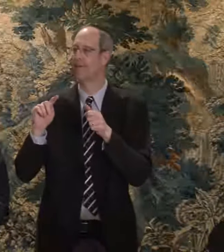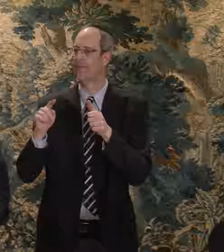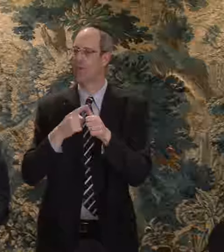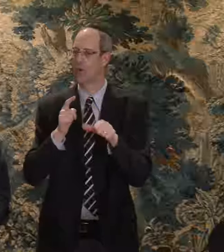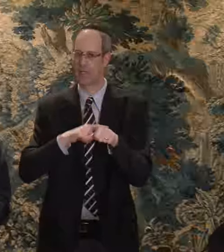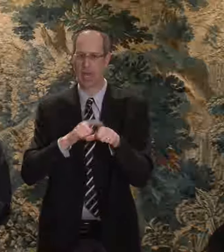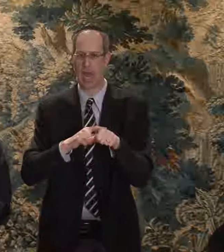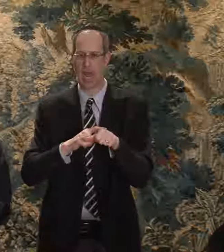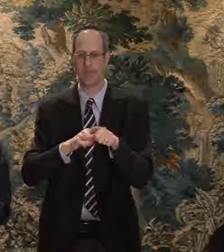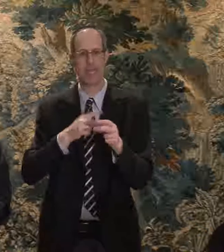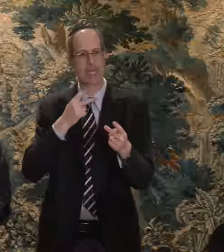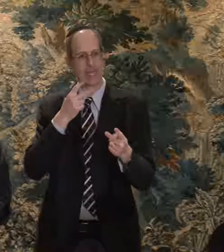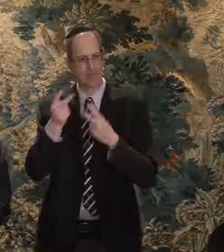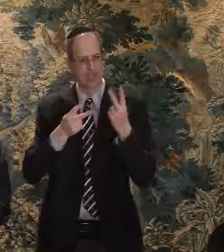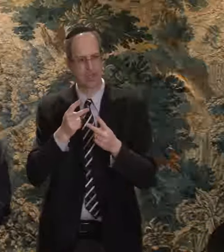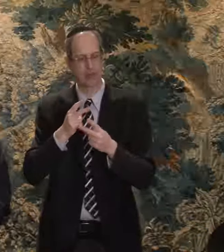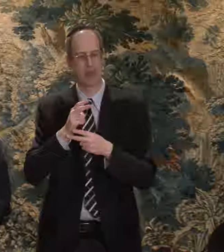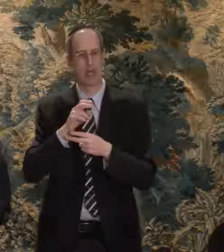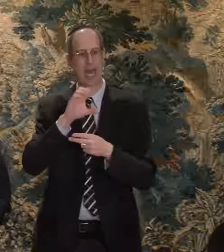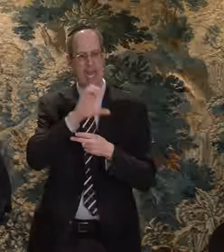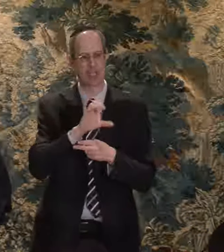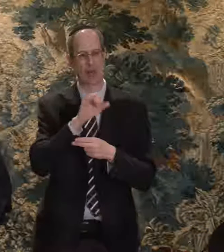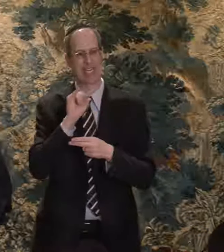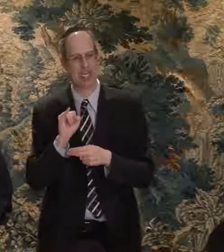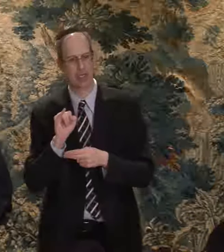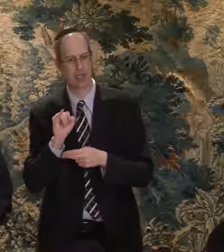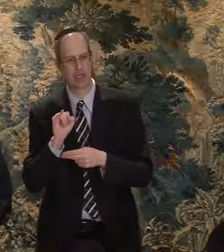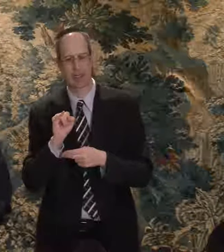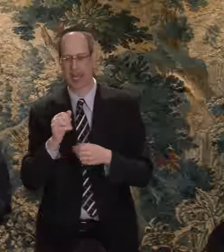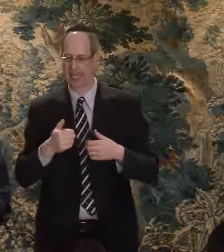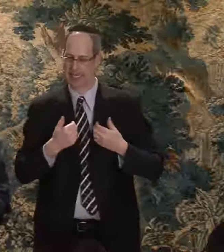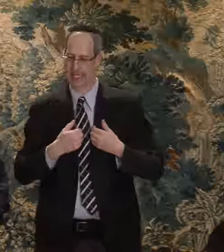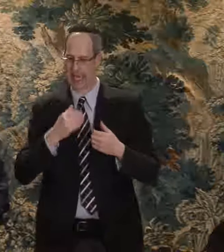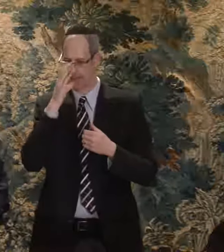went to see the Husein ich ref rifled was a young man it was the early 1950s